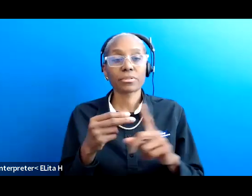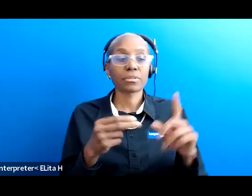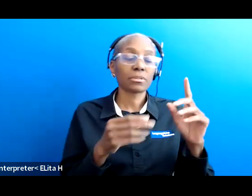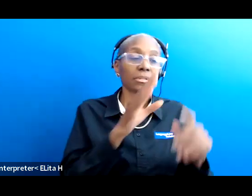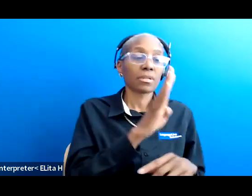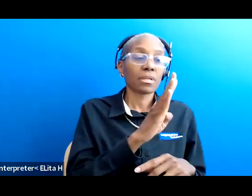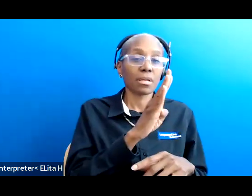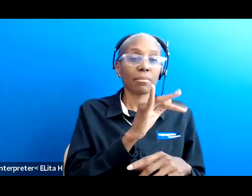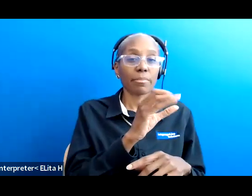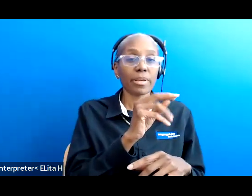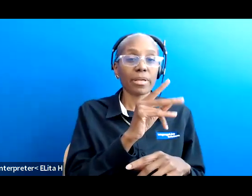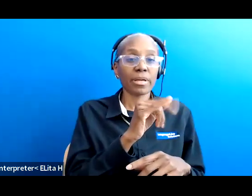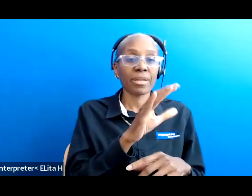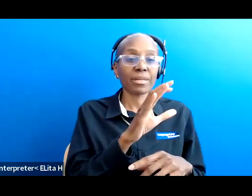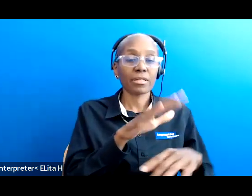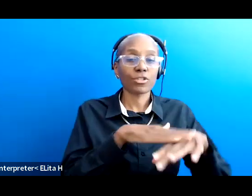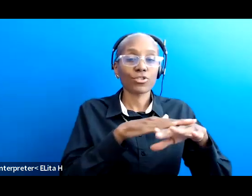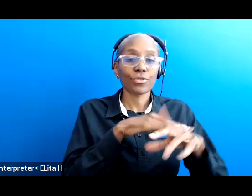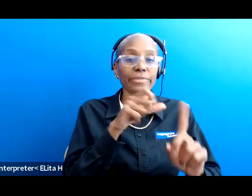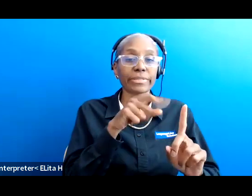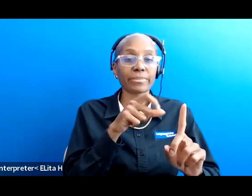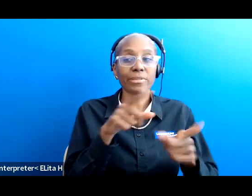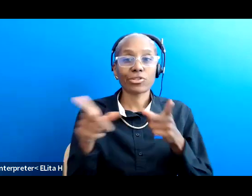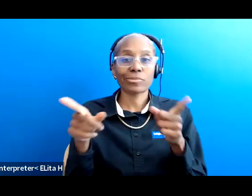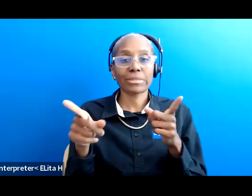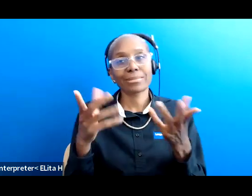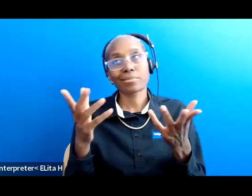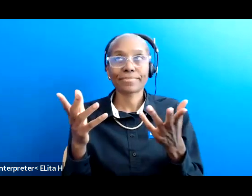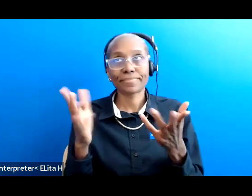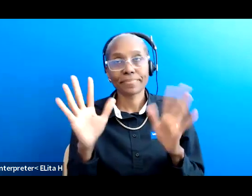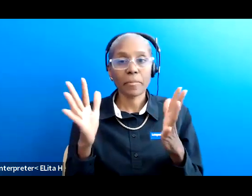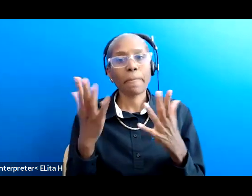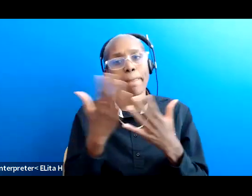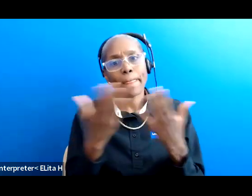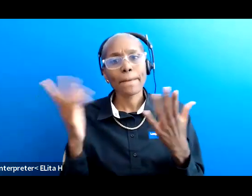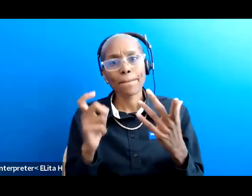is more surface stimulation. These are all things that have to be weighed.